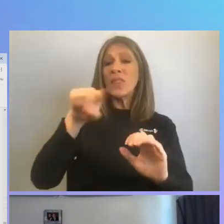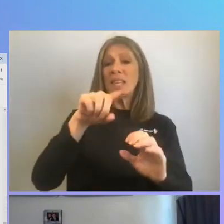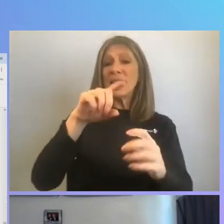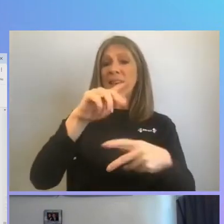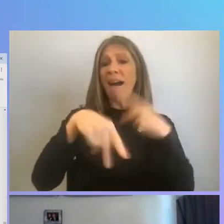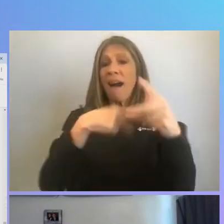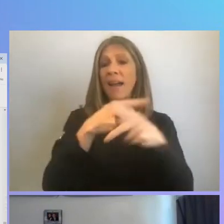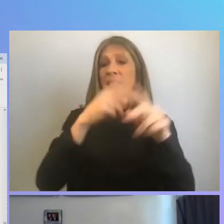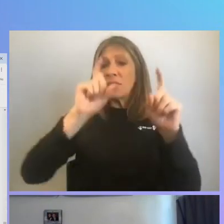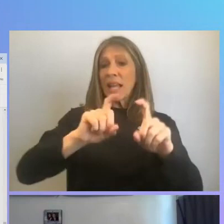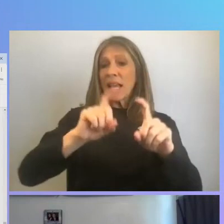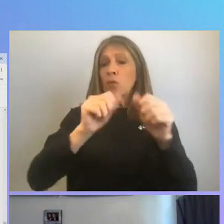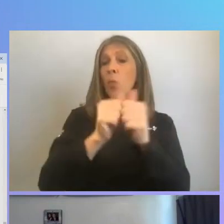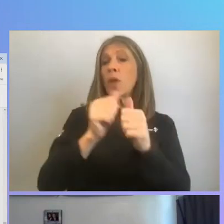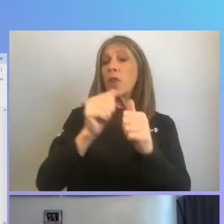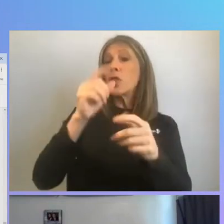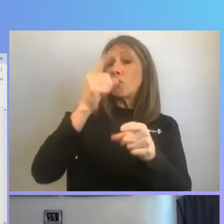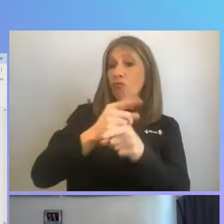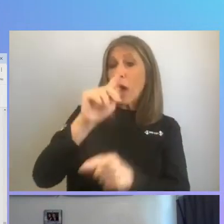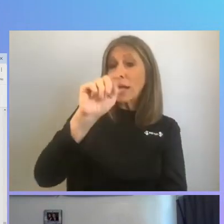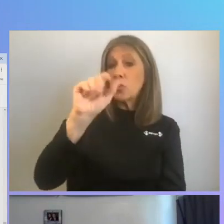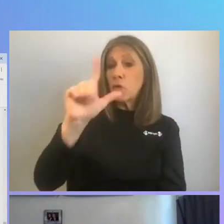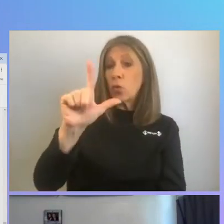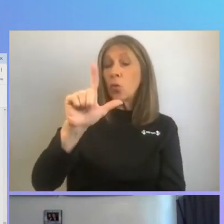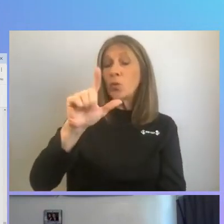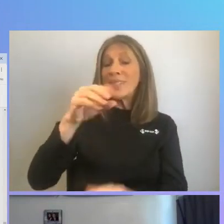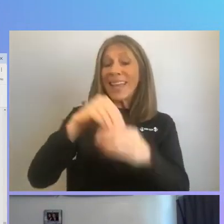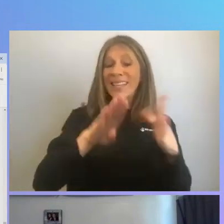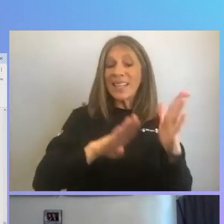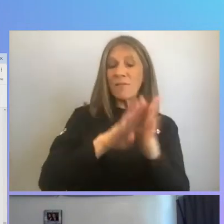tool in the development stage itself, you can easily get to